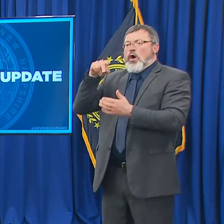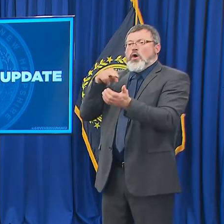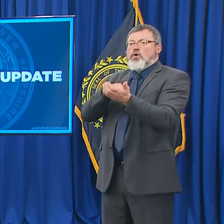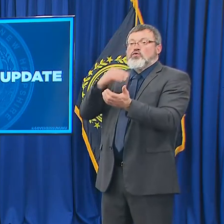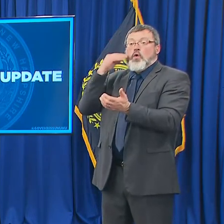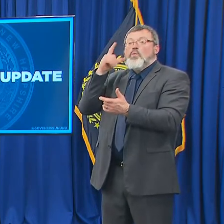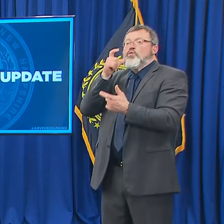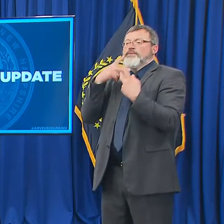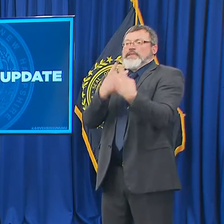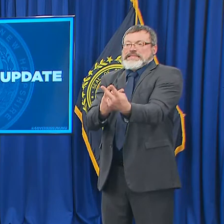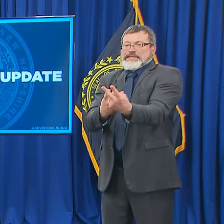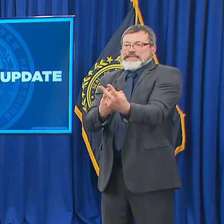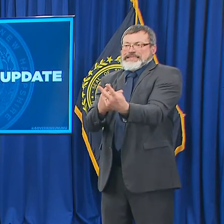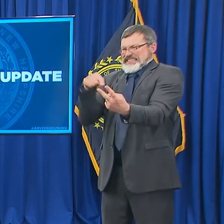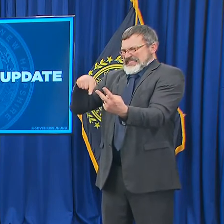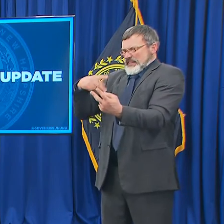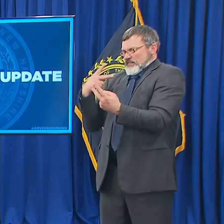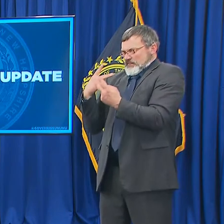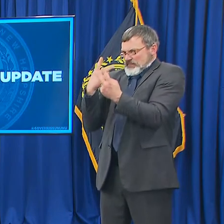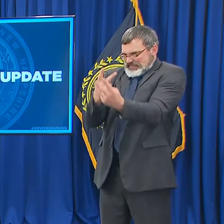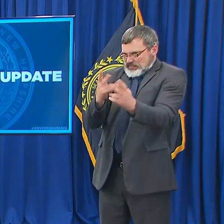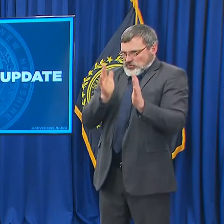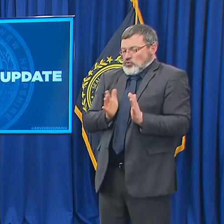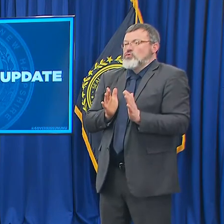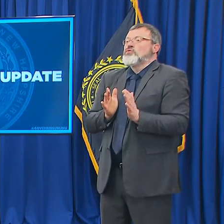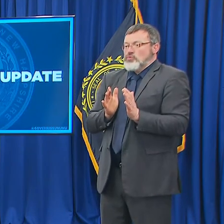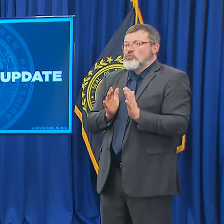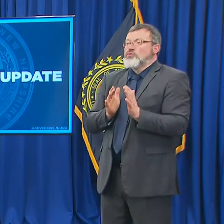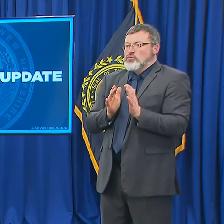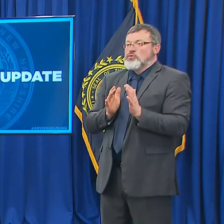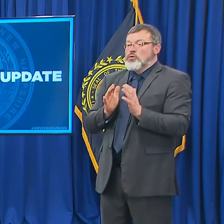an additional layer of protection for the facilities. It's all I have.